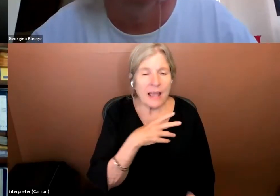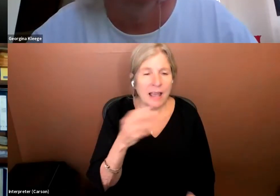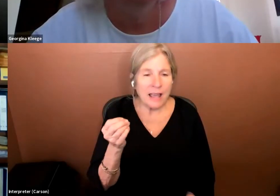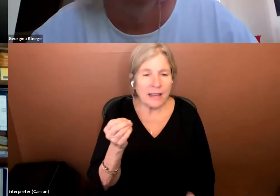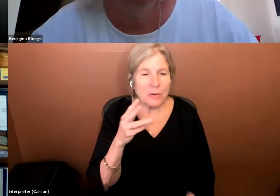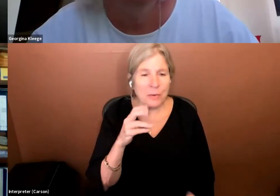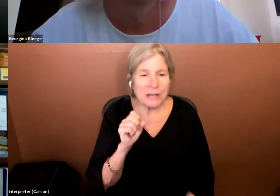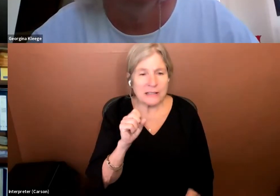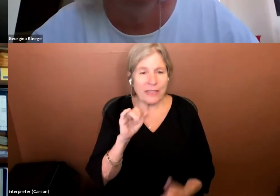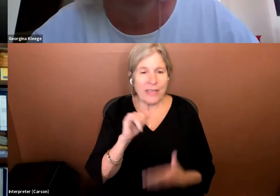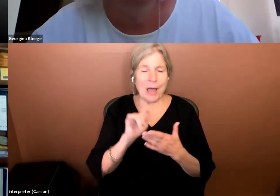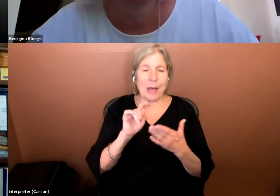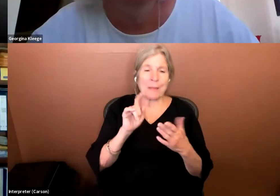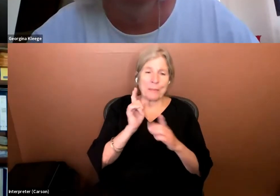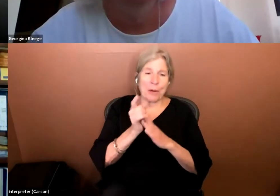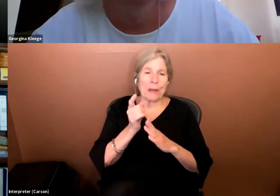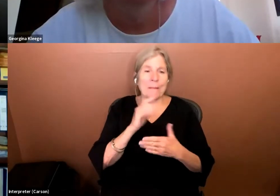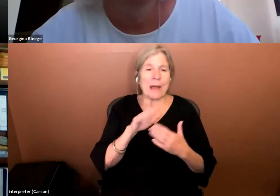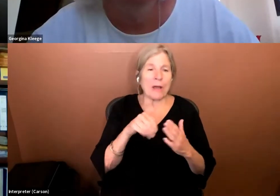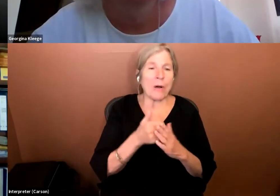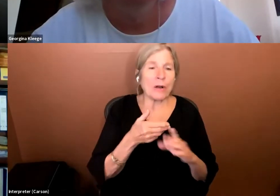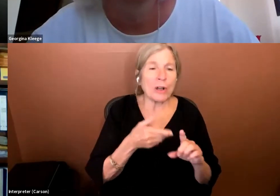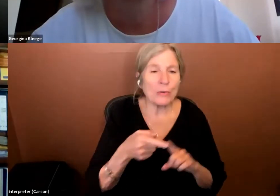at that moment my whole career changed. I began